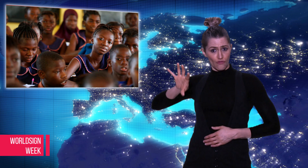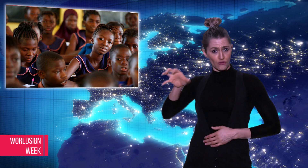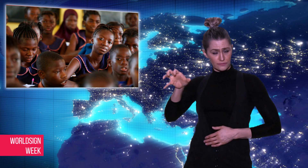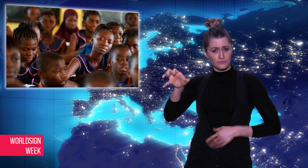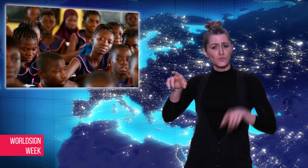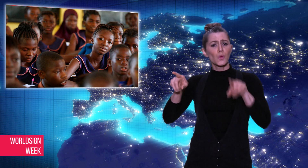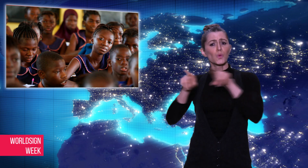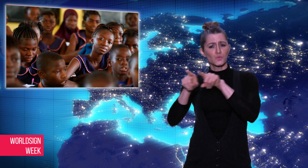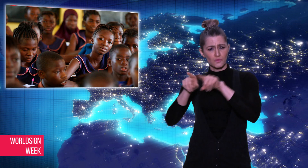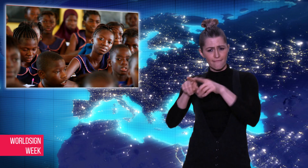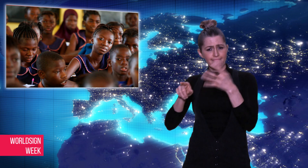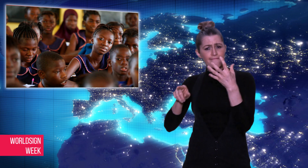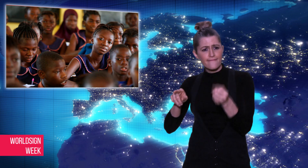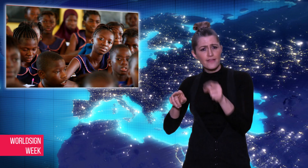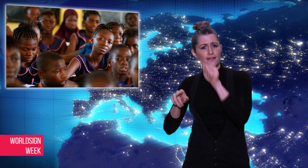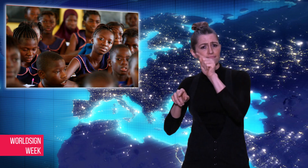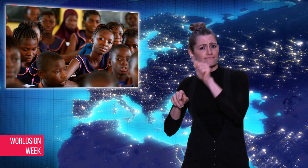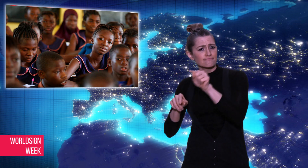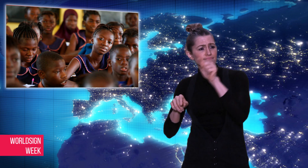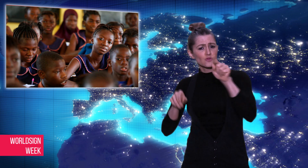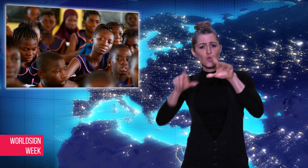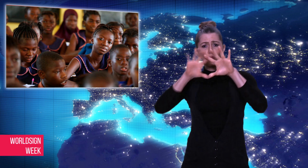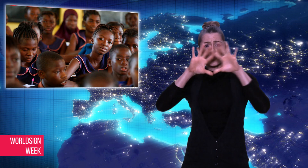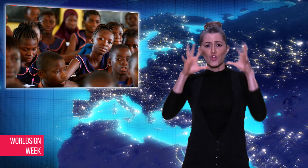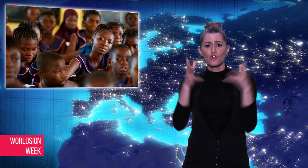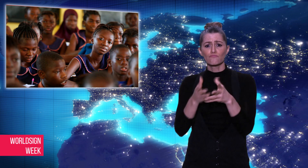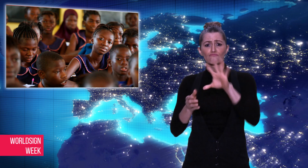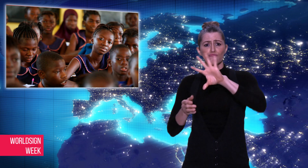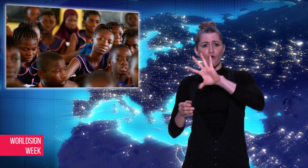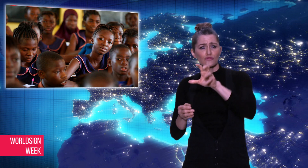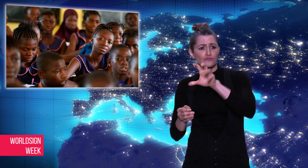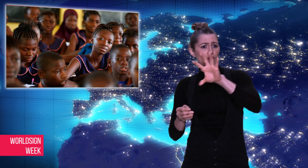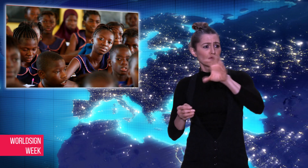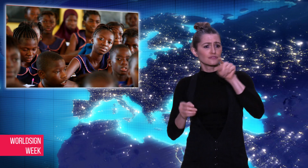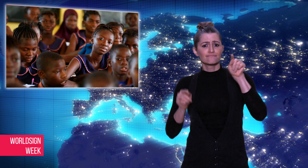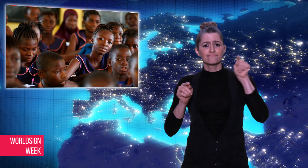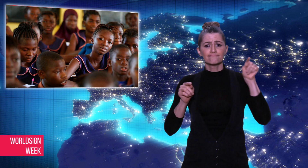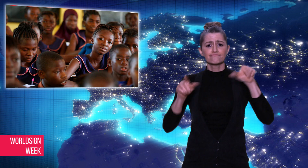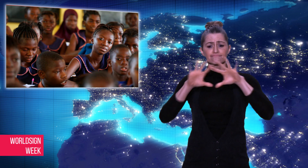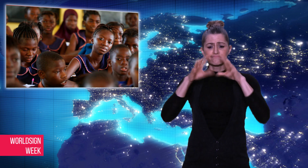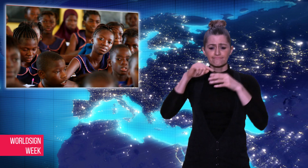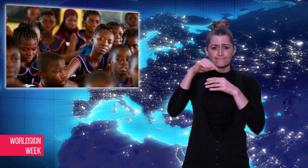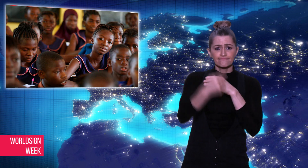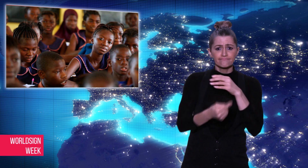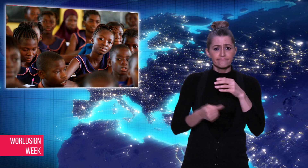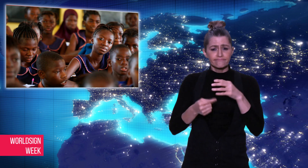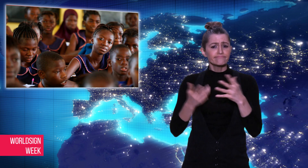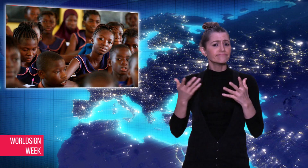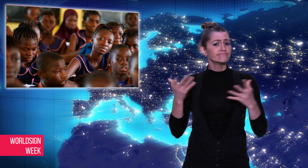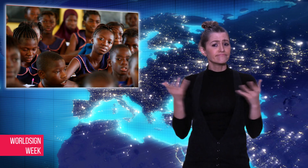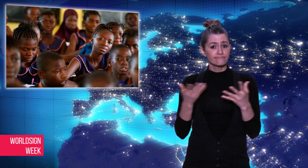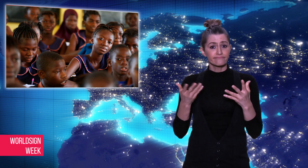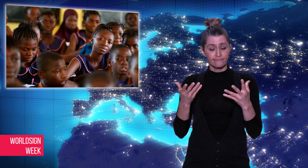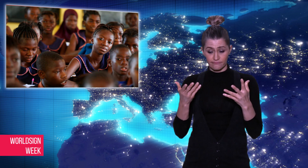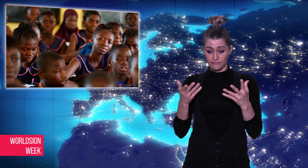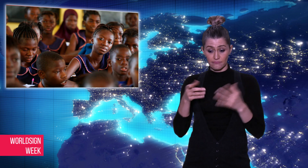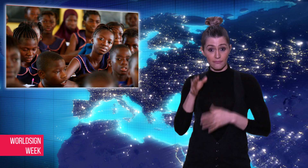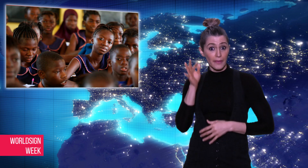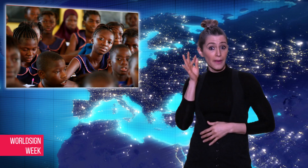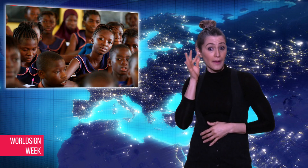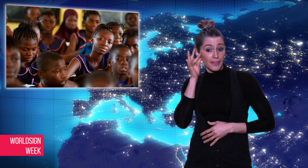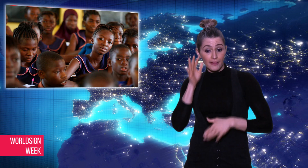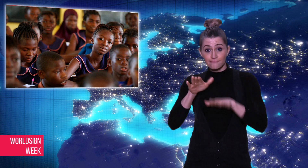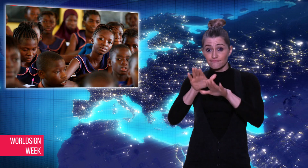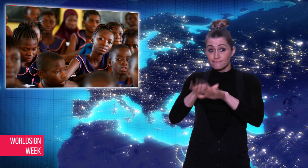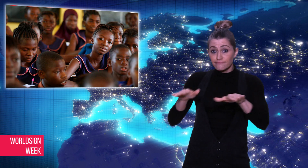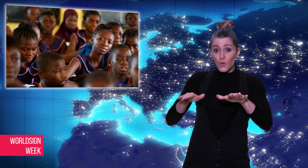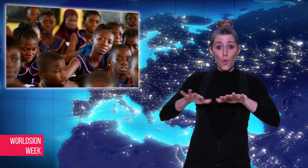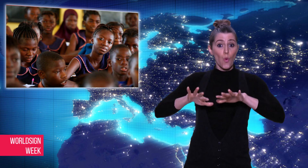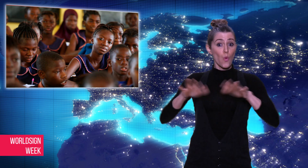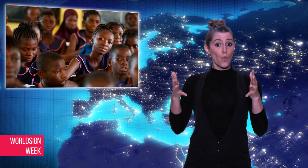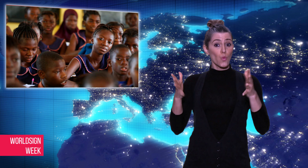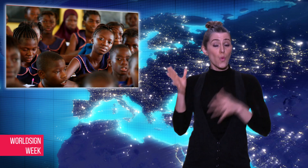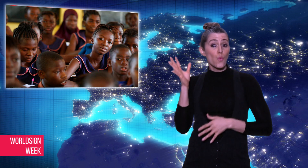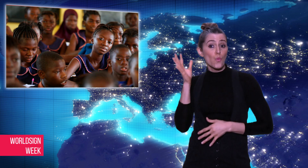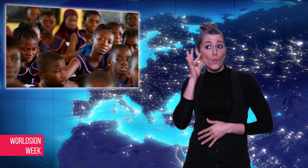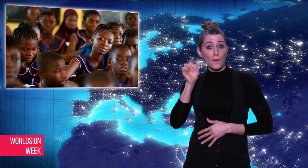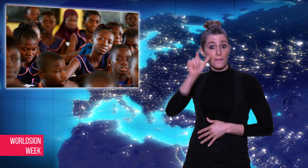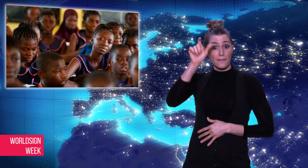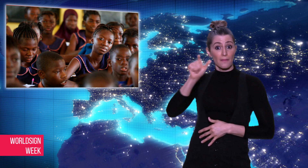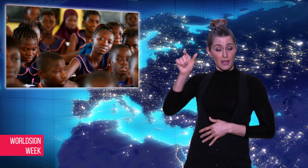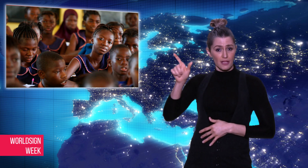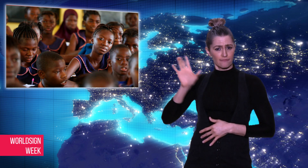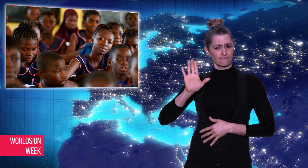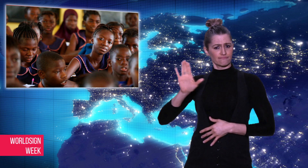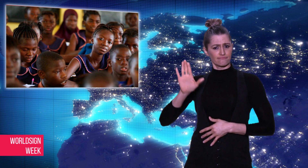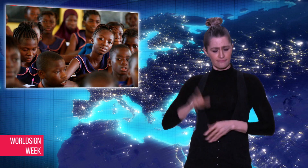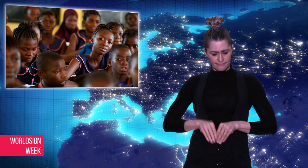[Dawn]: Girls and women in Ethiopia and other parts of